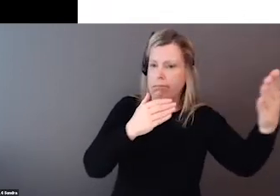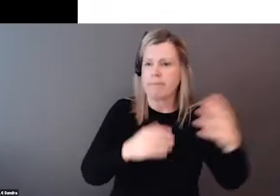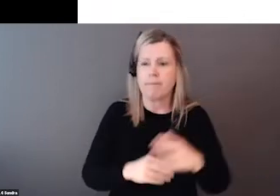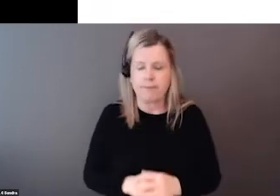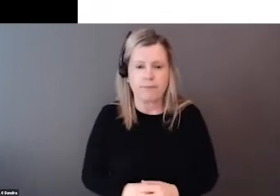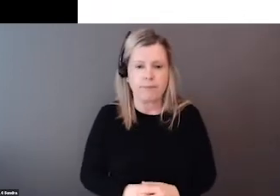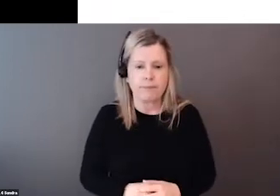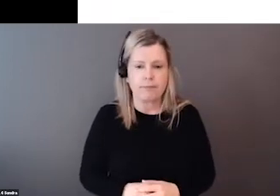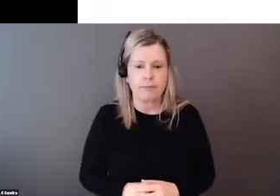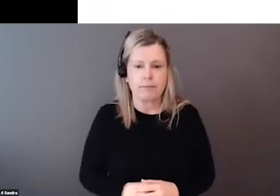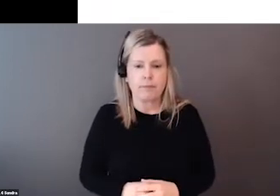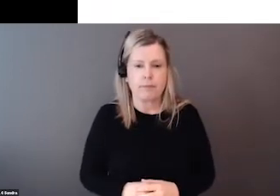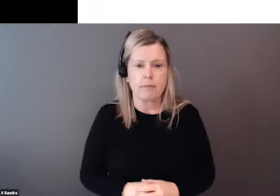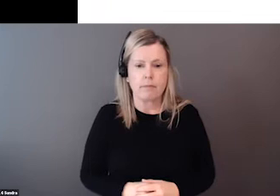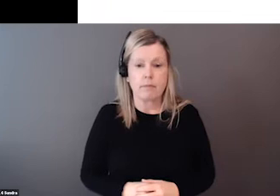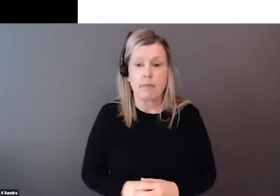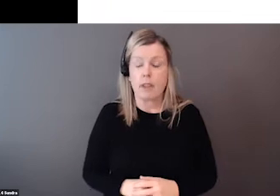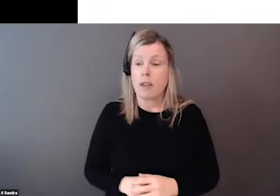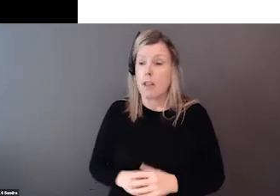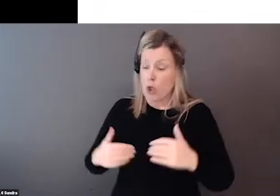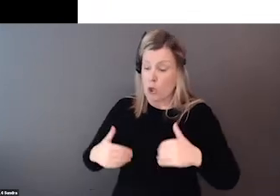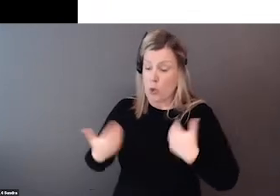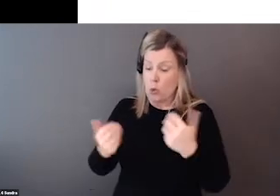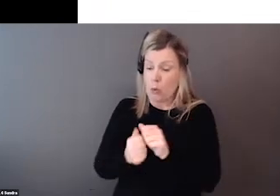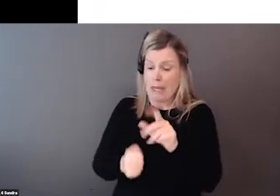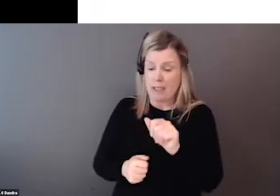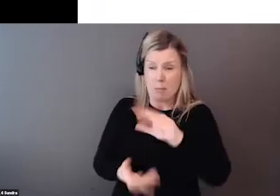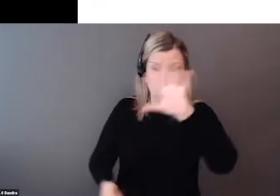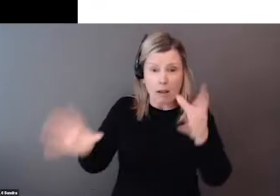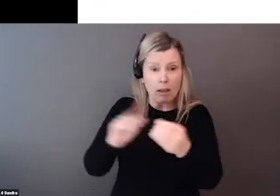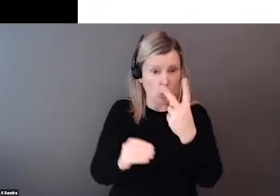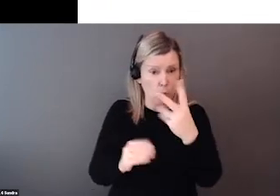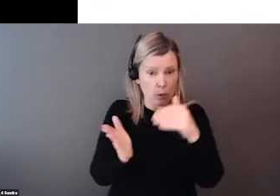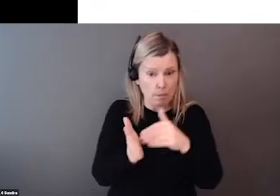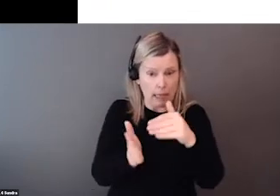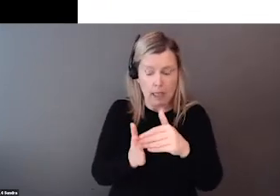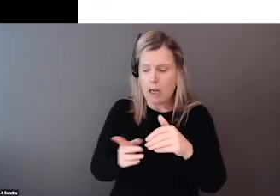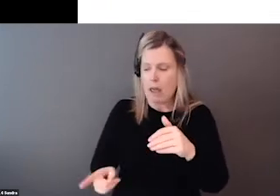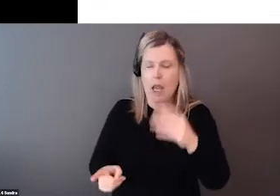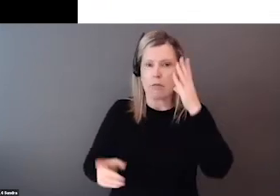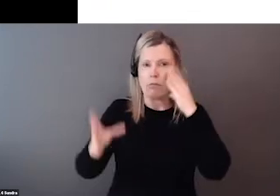And so for the two million young people with disabilities in Canada, there are a number of barriers to the school-to-work transition,